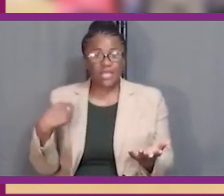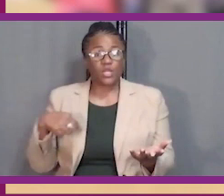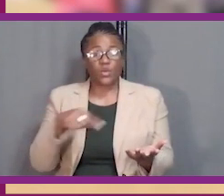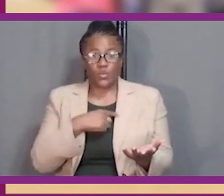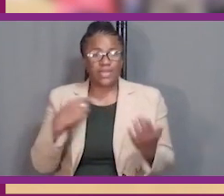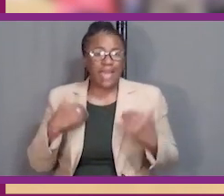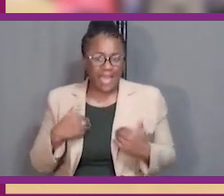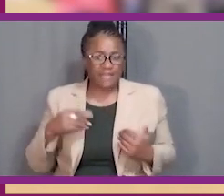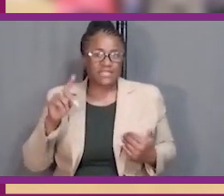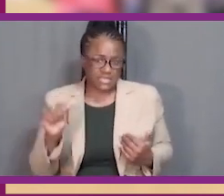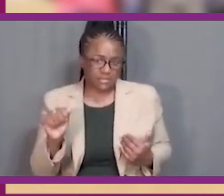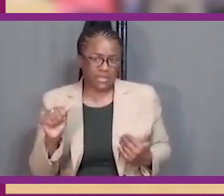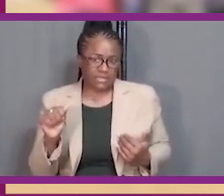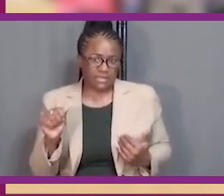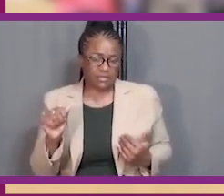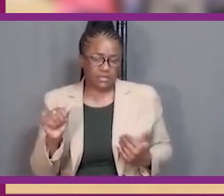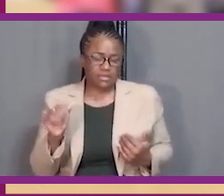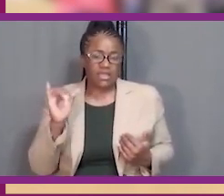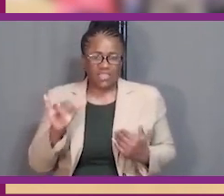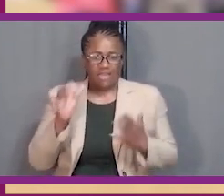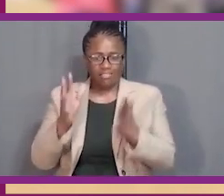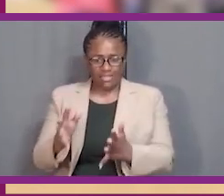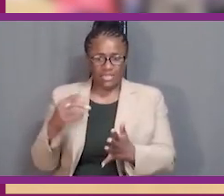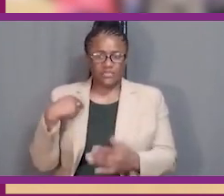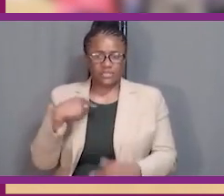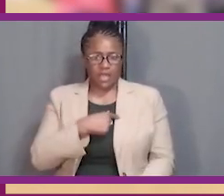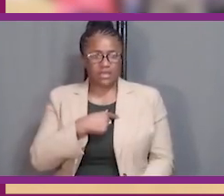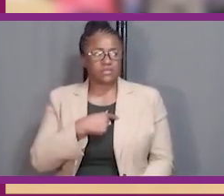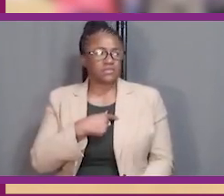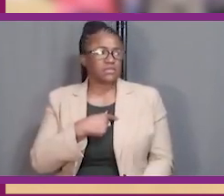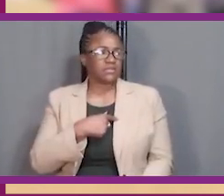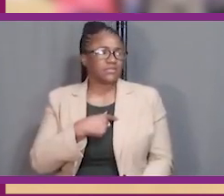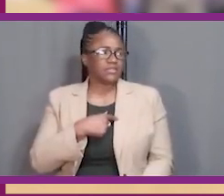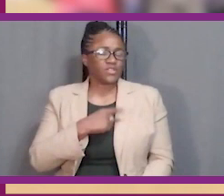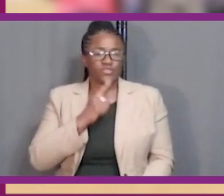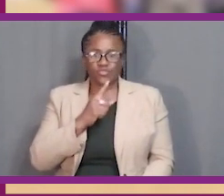at the margins because disability persons' organization feel that we are women and we go to